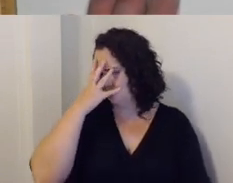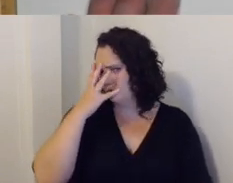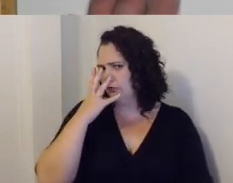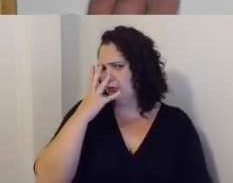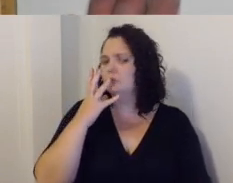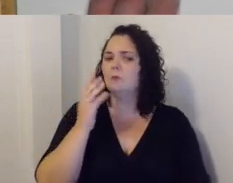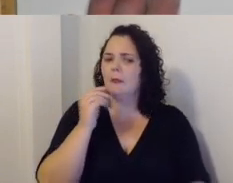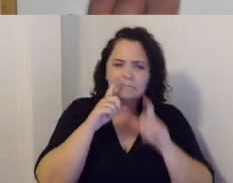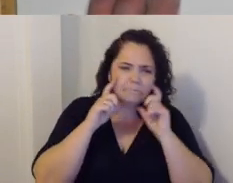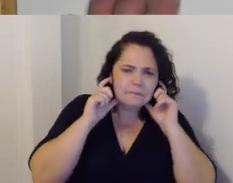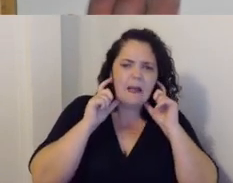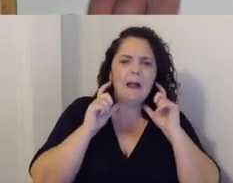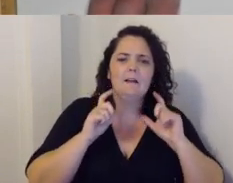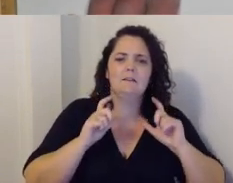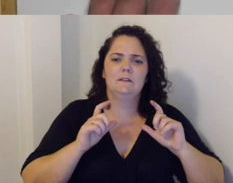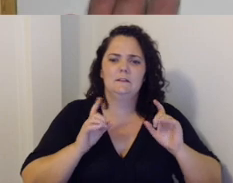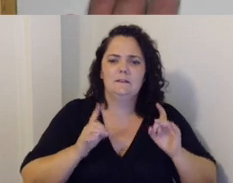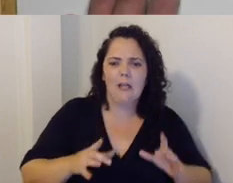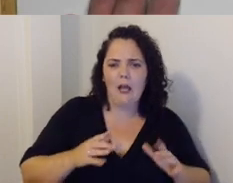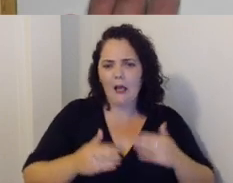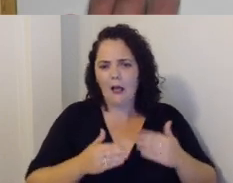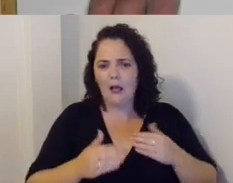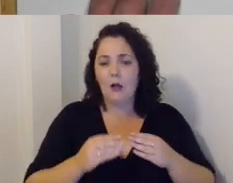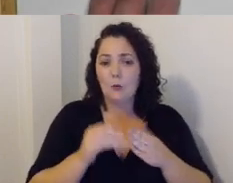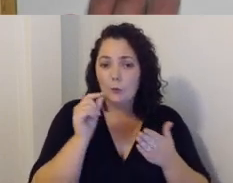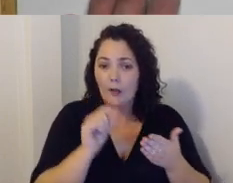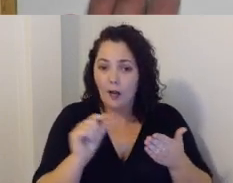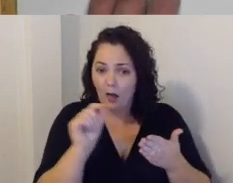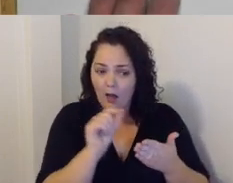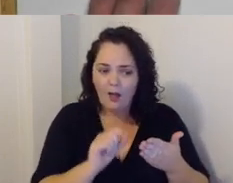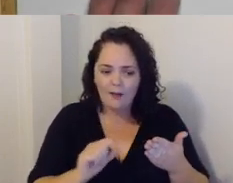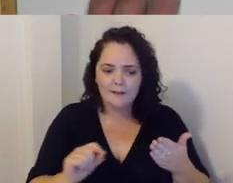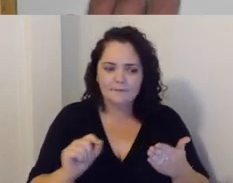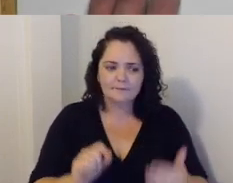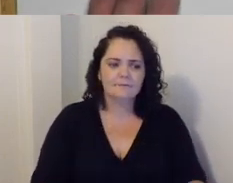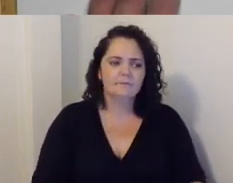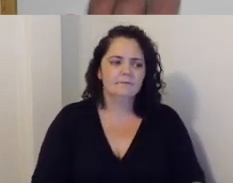that and drawing the shape of her mask and just starting to begin with line as would be normally